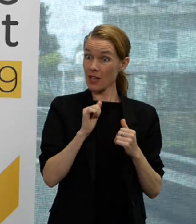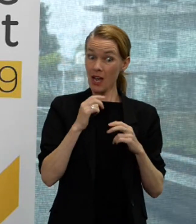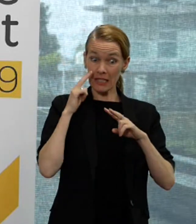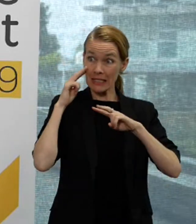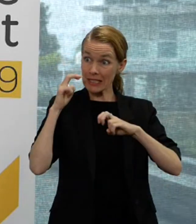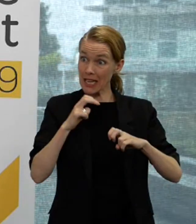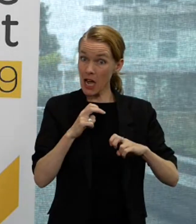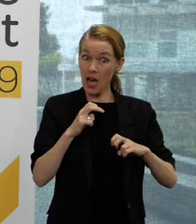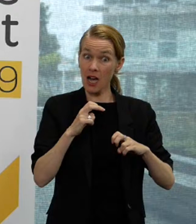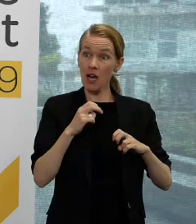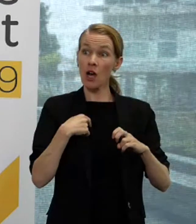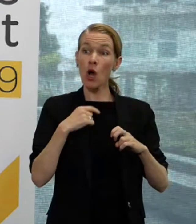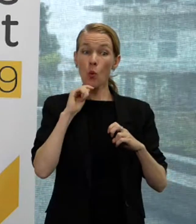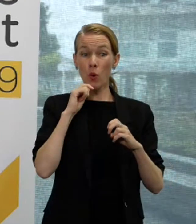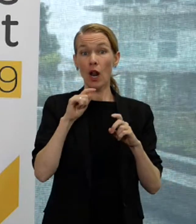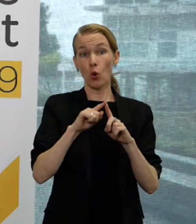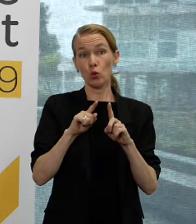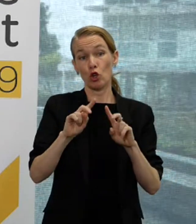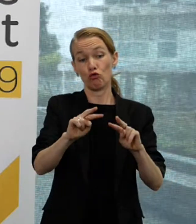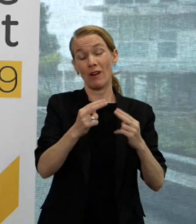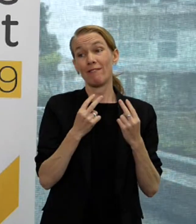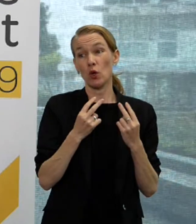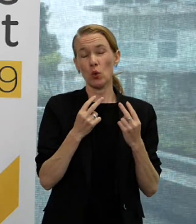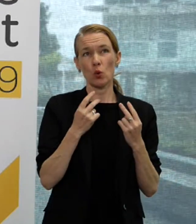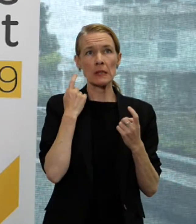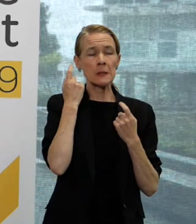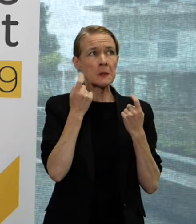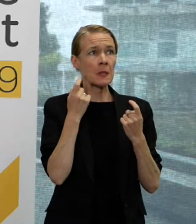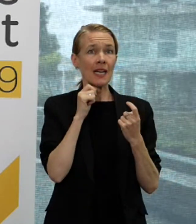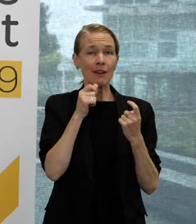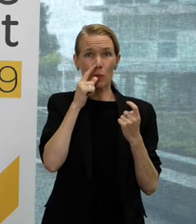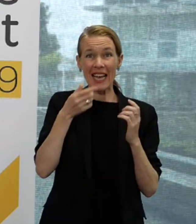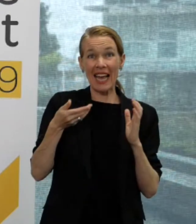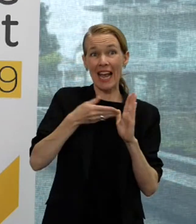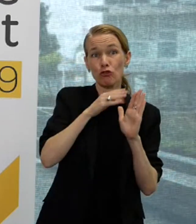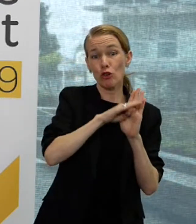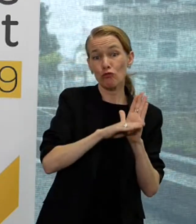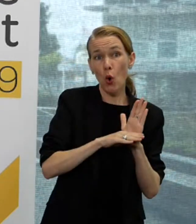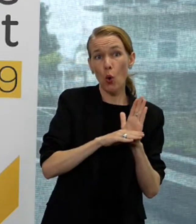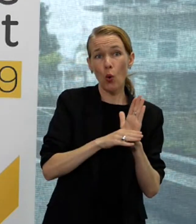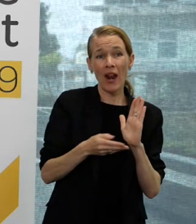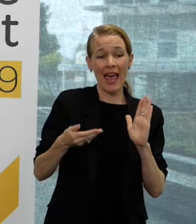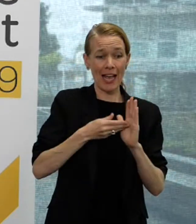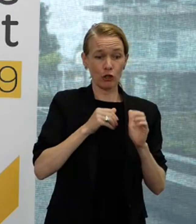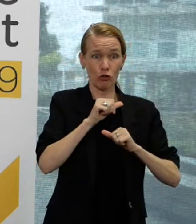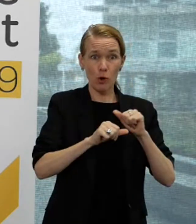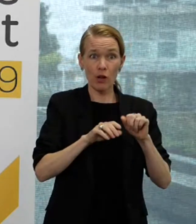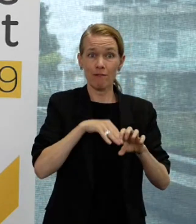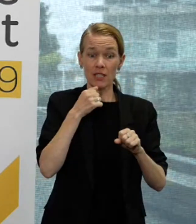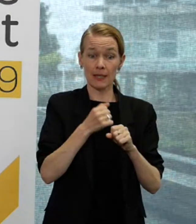to look at, are there any additional things we could do, particularly, for people going on board the ships, around the nature of how they